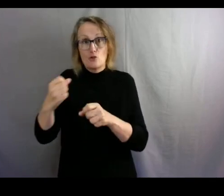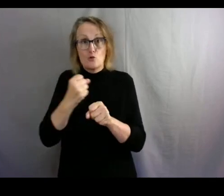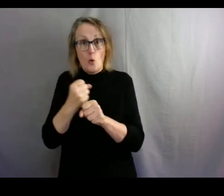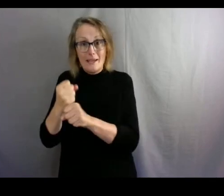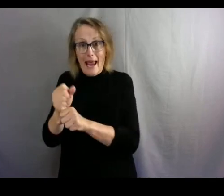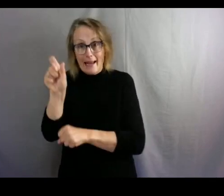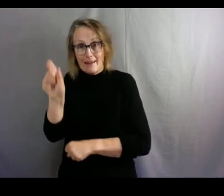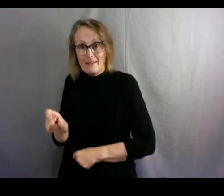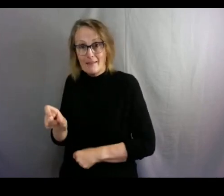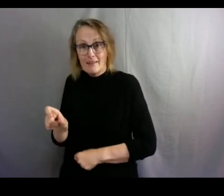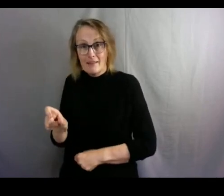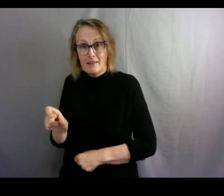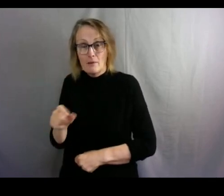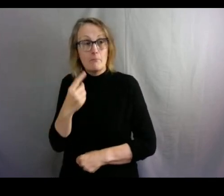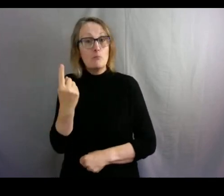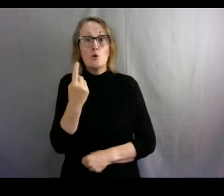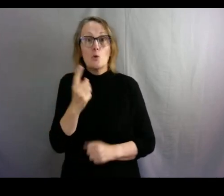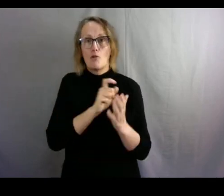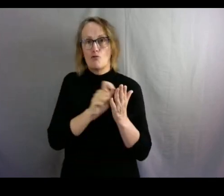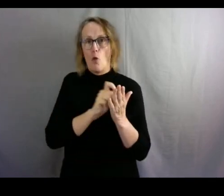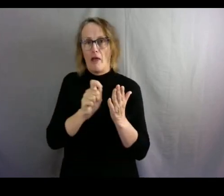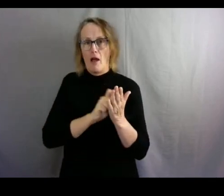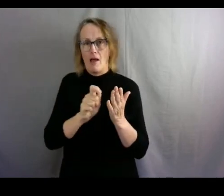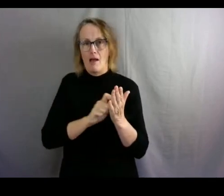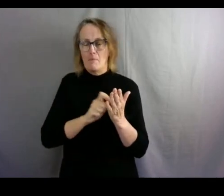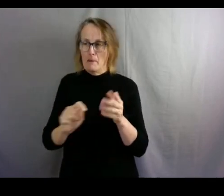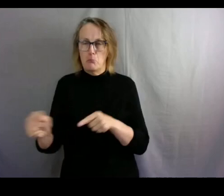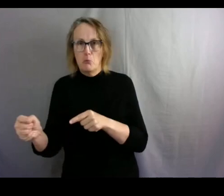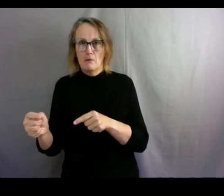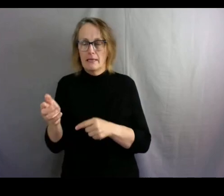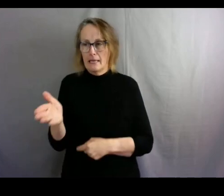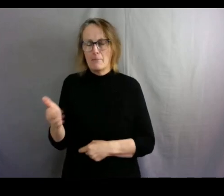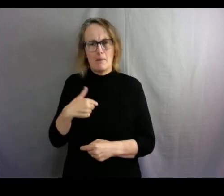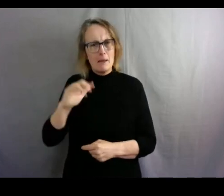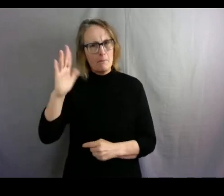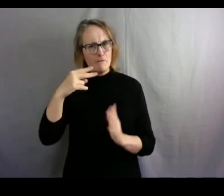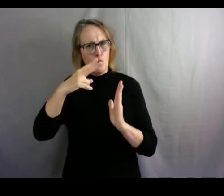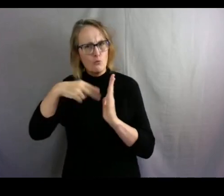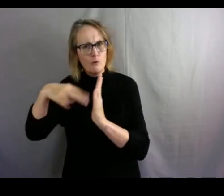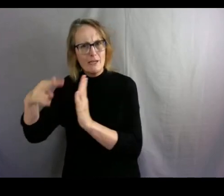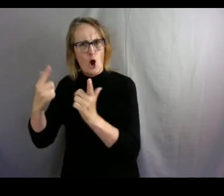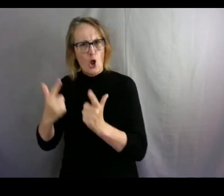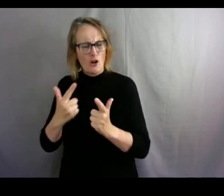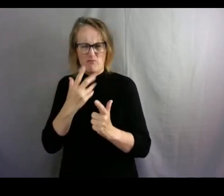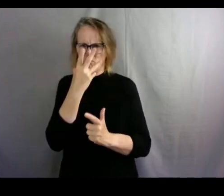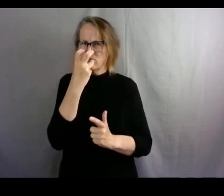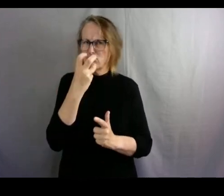the writers, people who are author themselves. I read a lot of very aggressive words and remarks